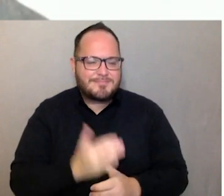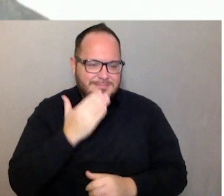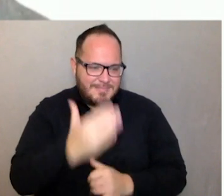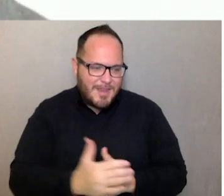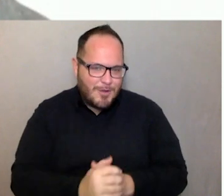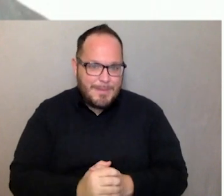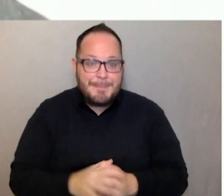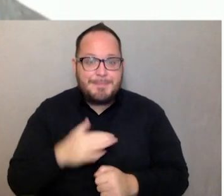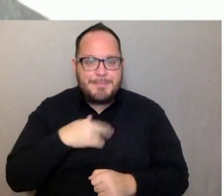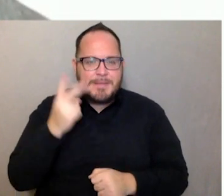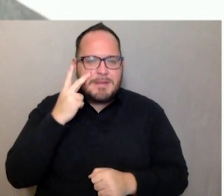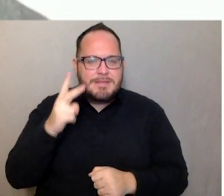THANK YOU. I'M SEEING A QUESTION HERE IN